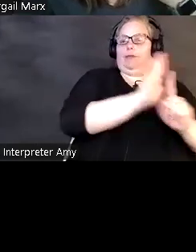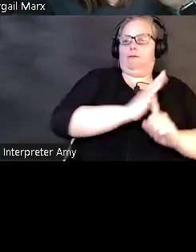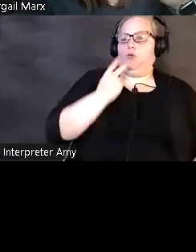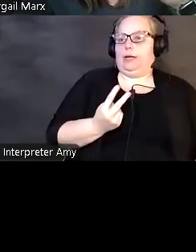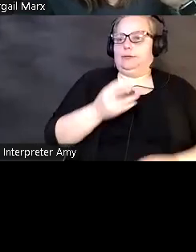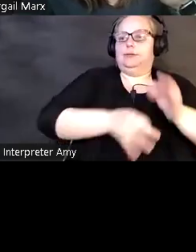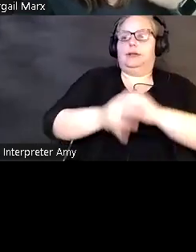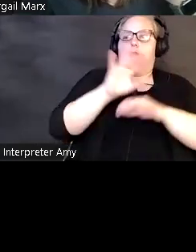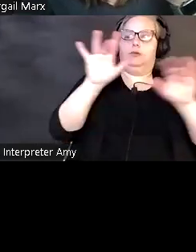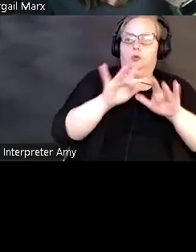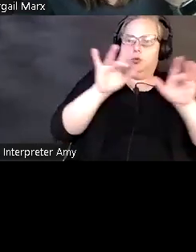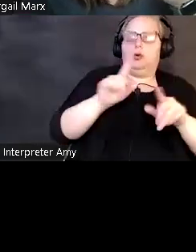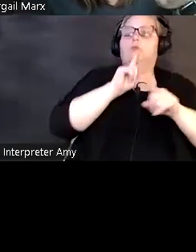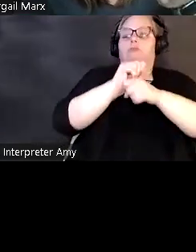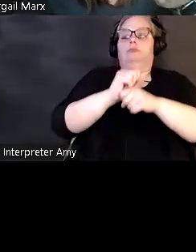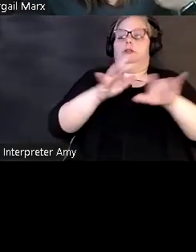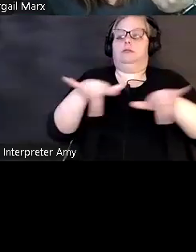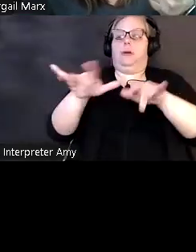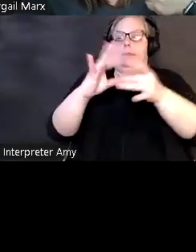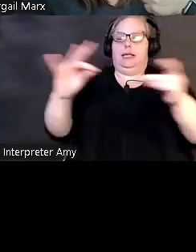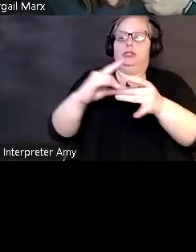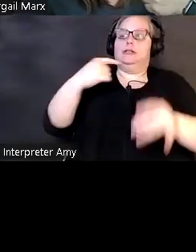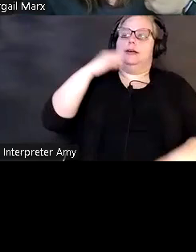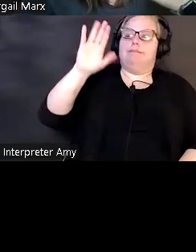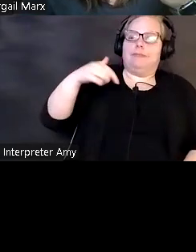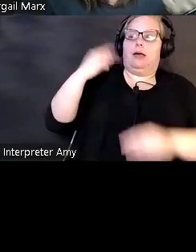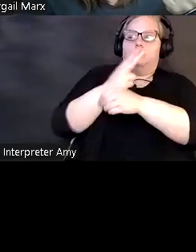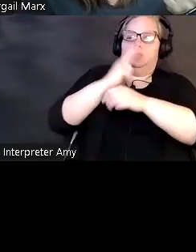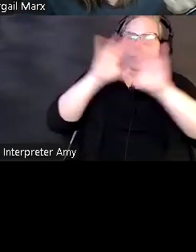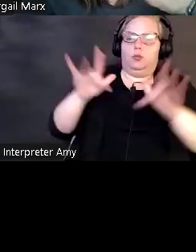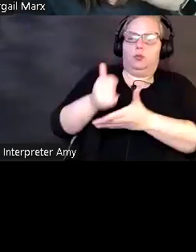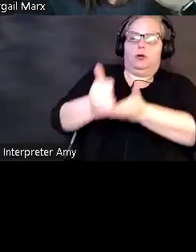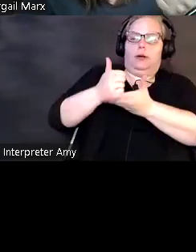it's a recorded message that says, hey, I'm using a computer to help me communicate.